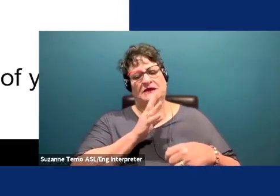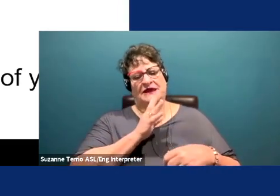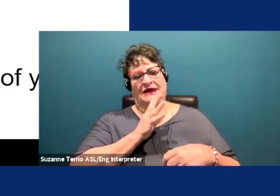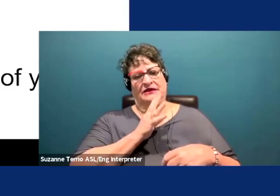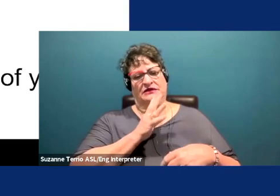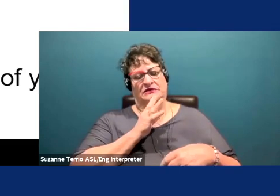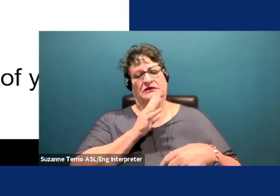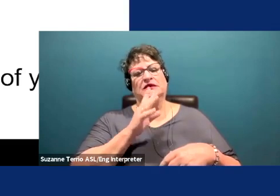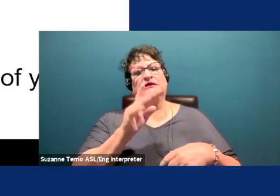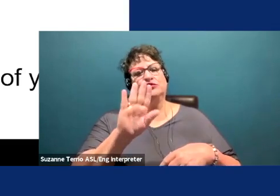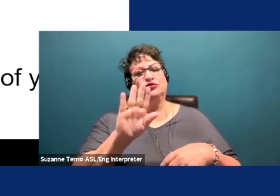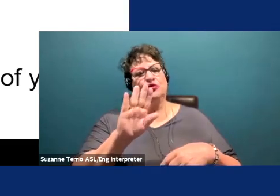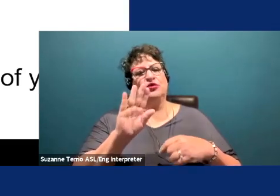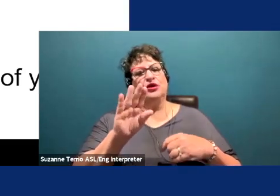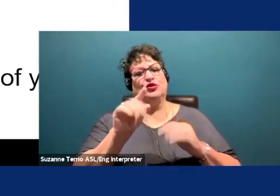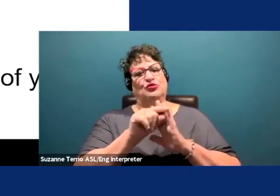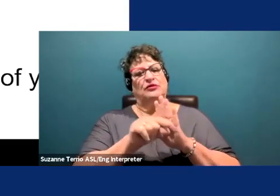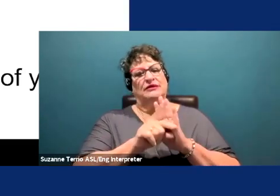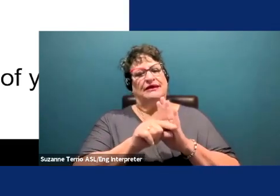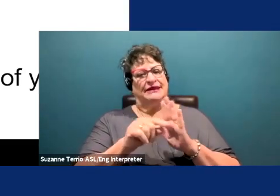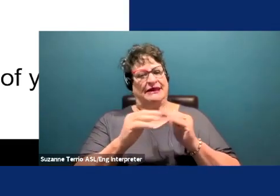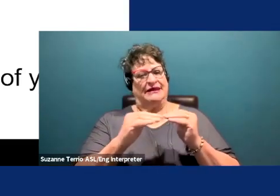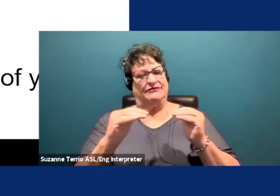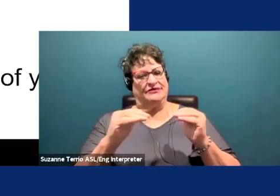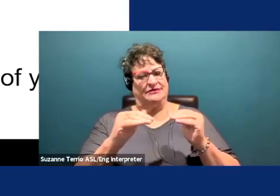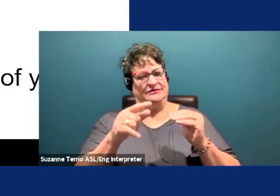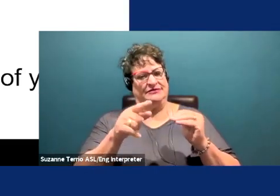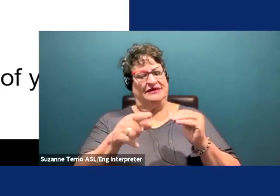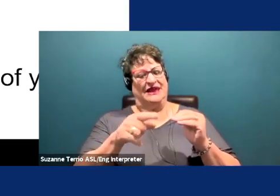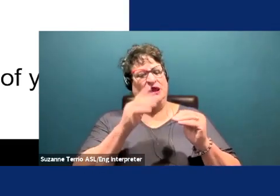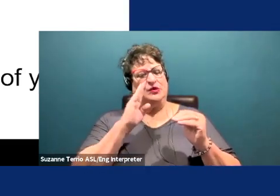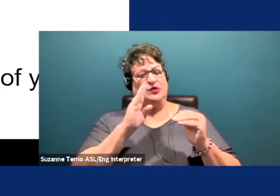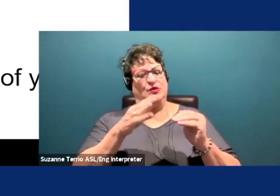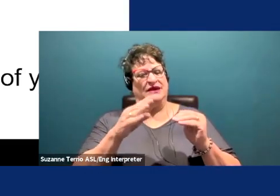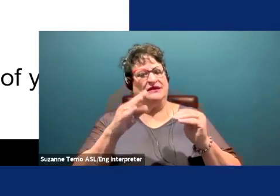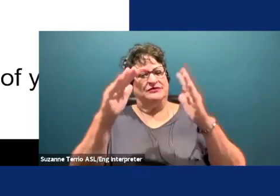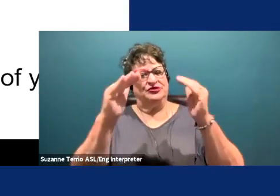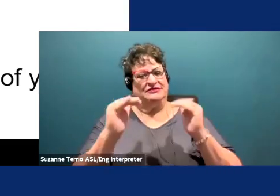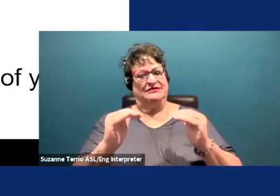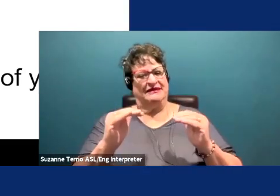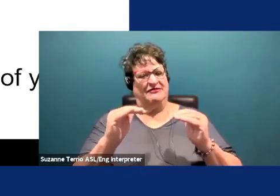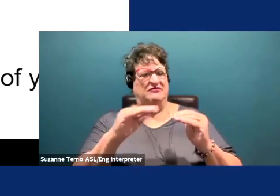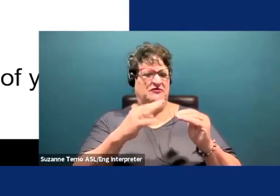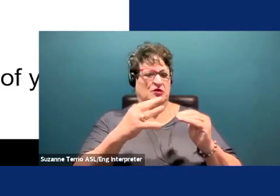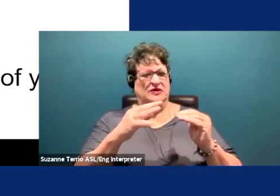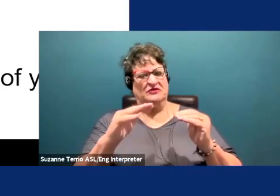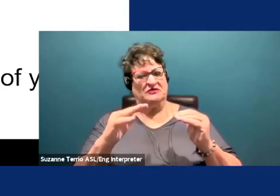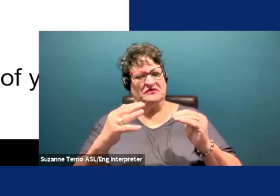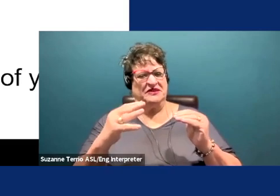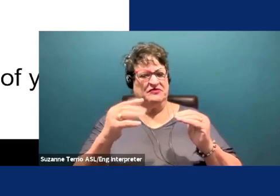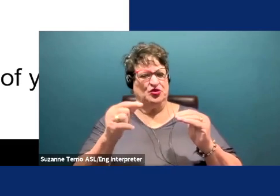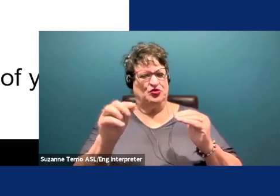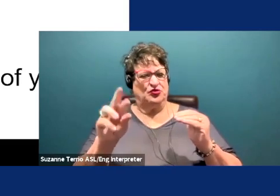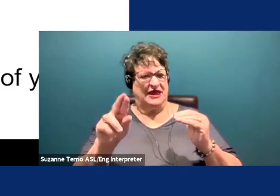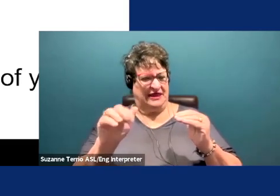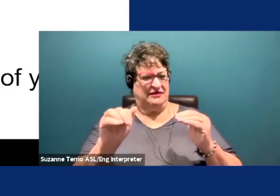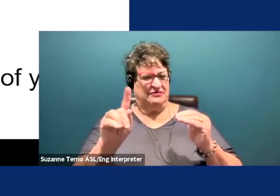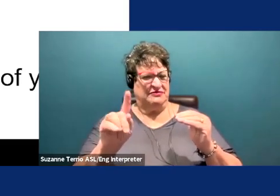your communication to a fourth or fifth grade level. So that's a great way to ensure that everything is in a plain language